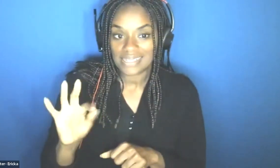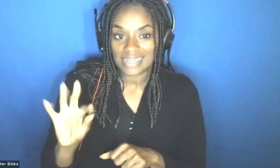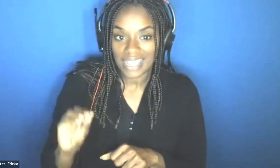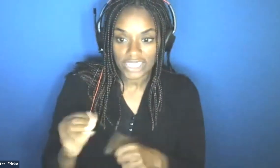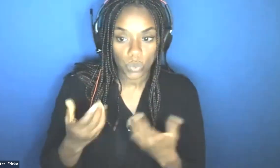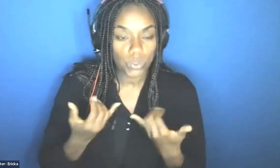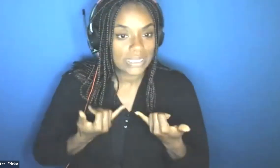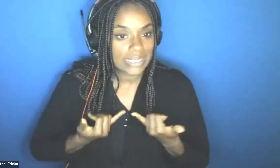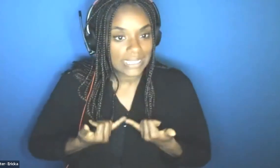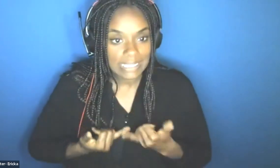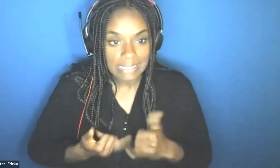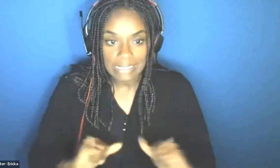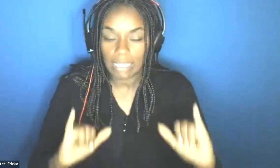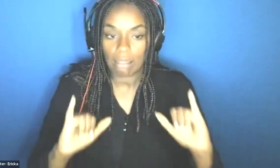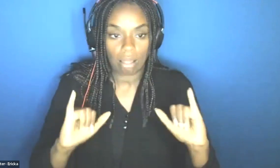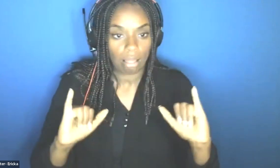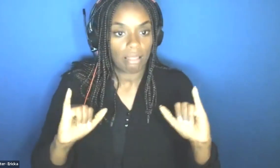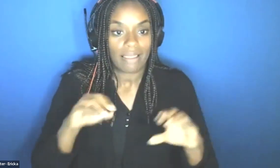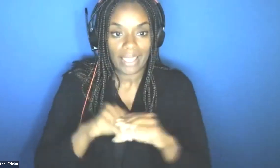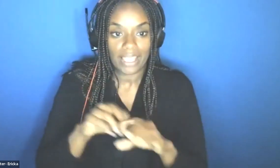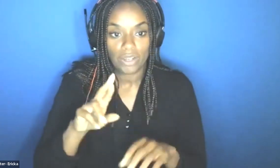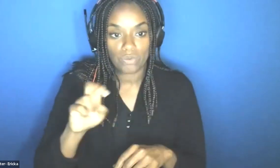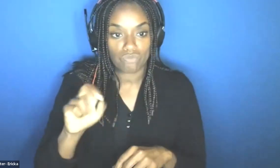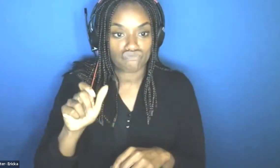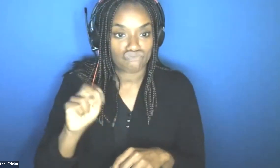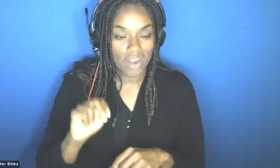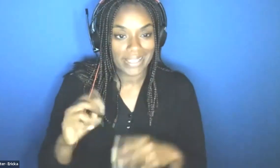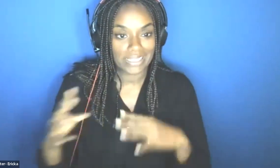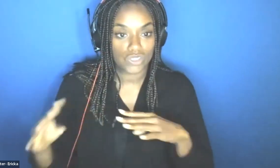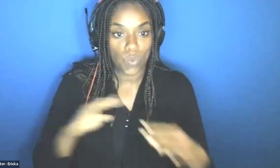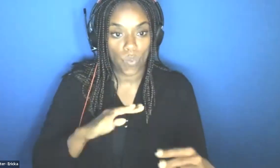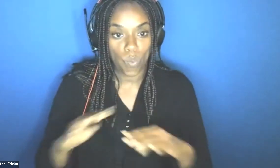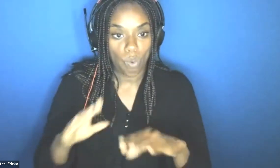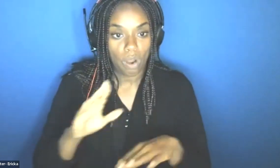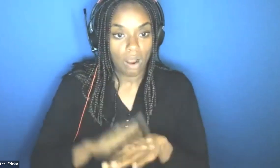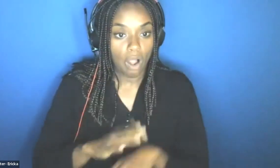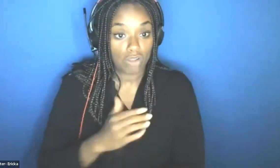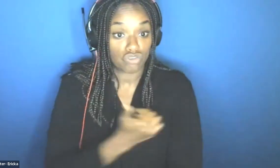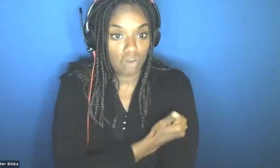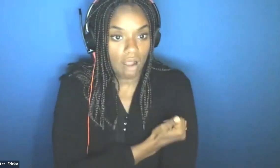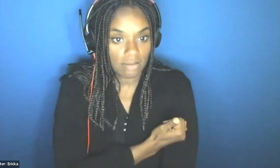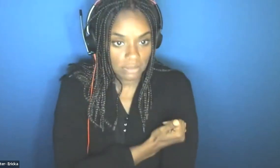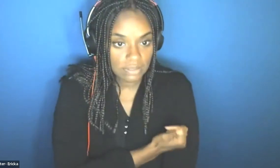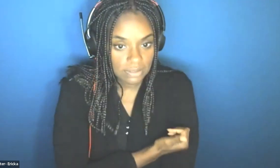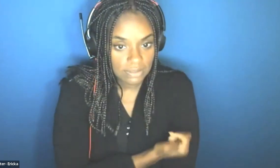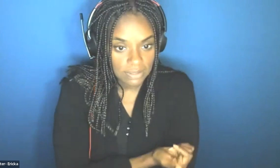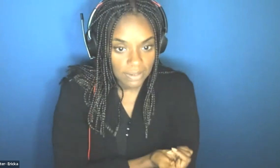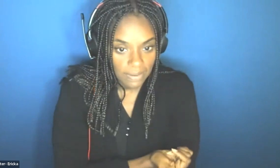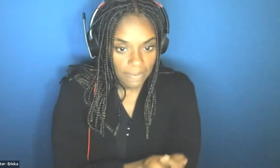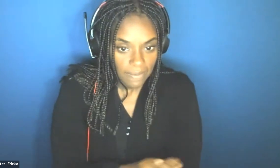That alcoholism was seen differently than illegal drug use.